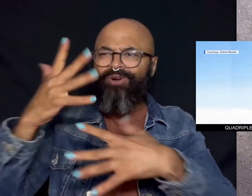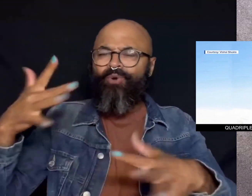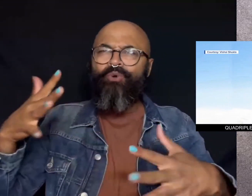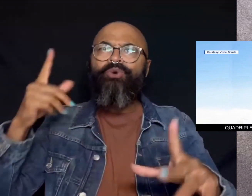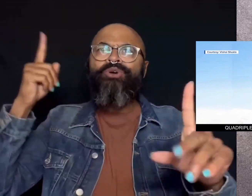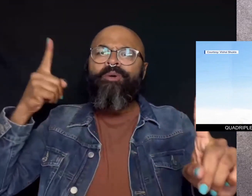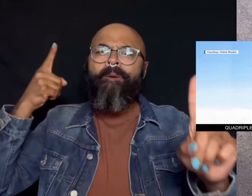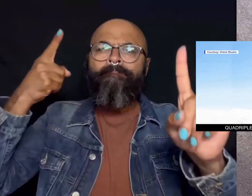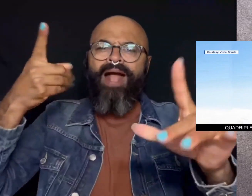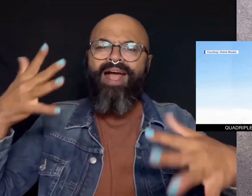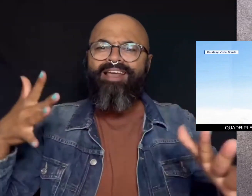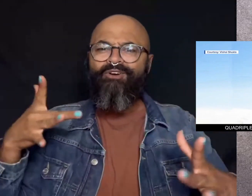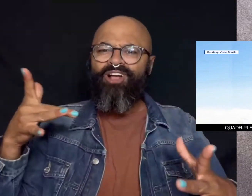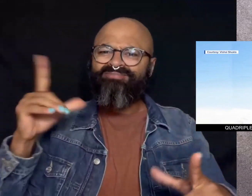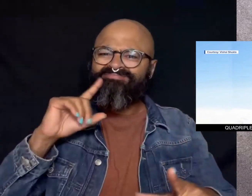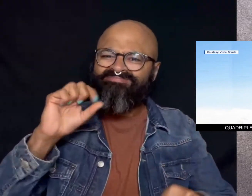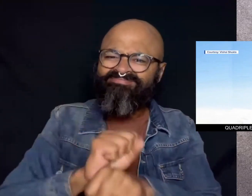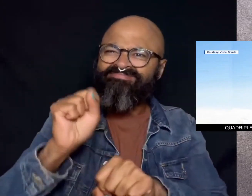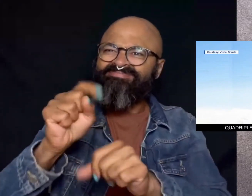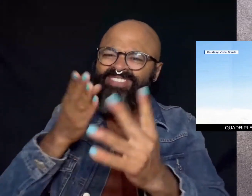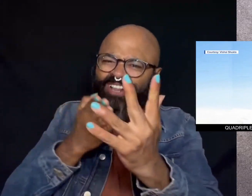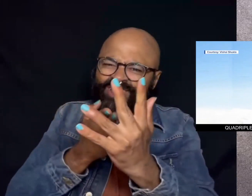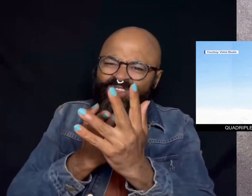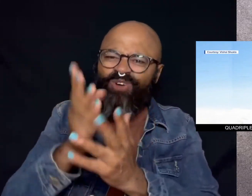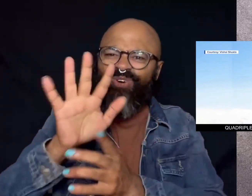That was a mountainous milestone in his ongoing recovery.